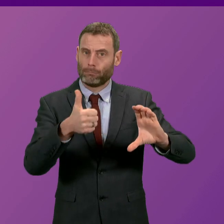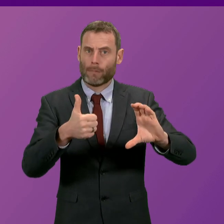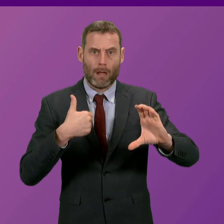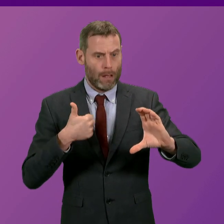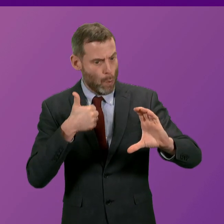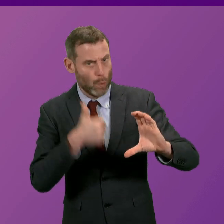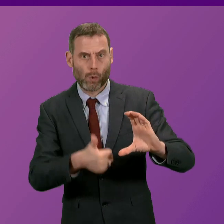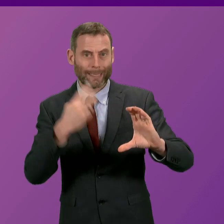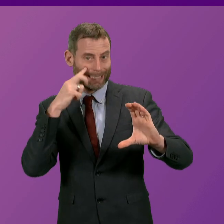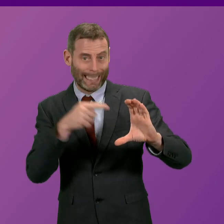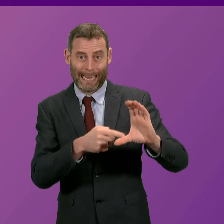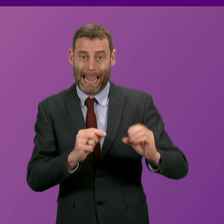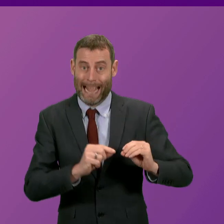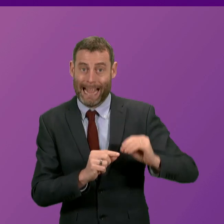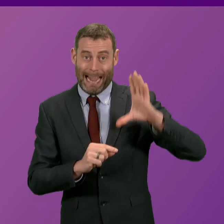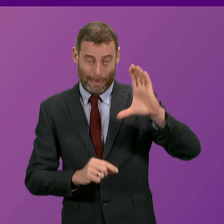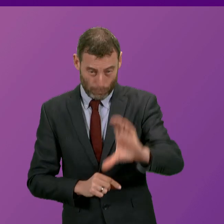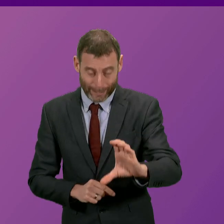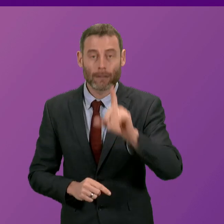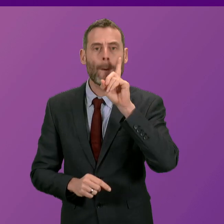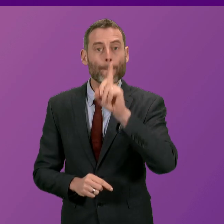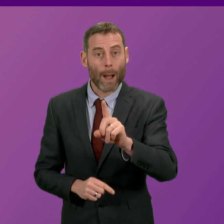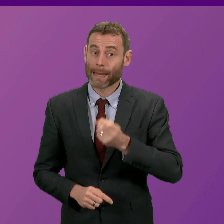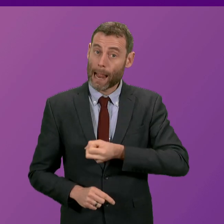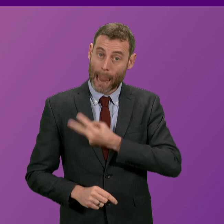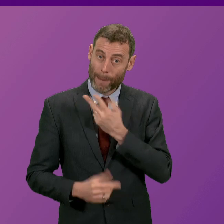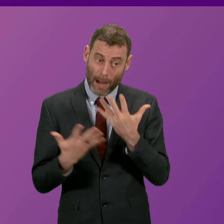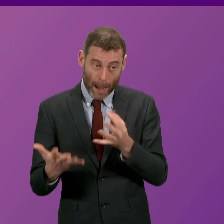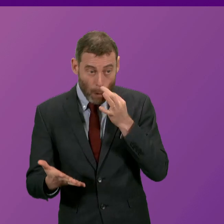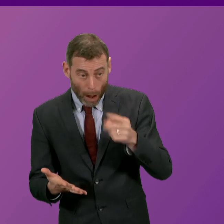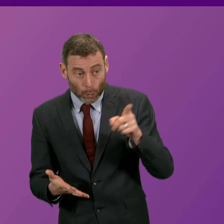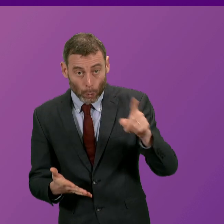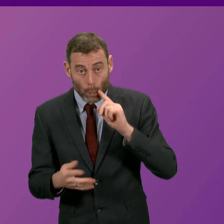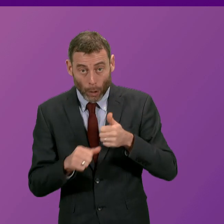What now matters is whether the Labour Party will support the Government by making sure that